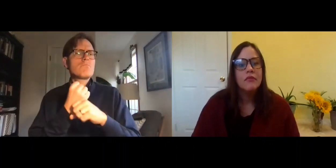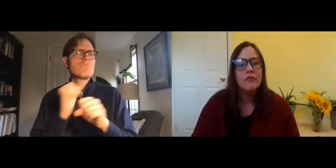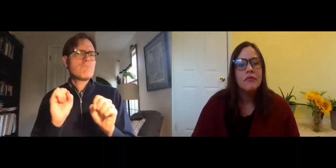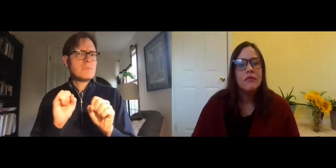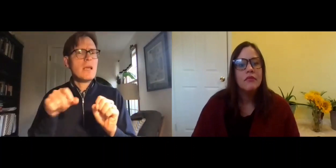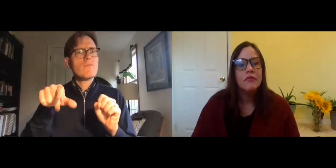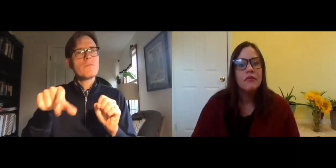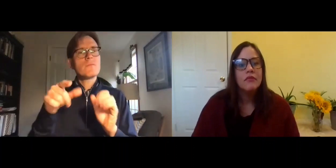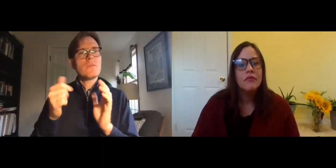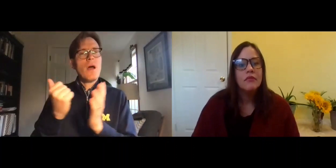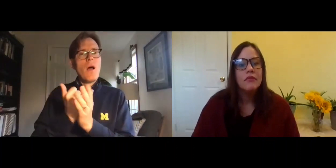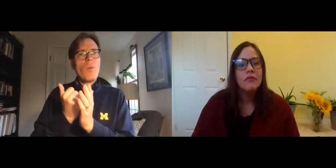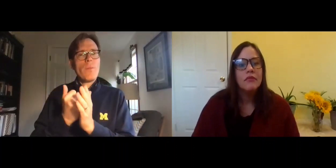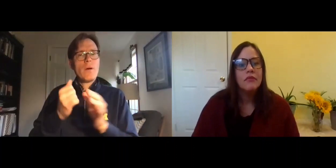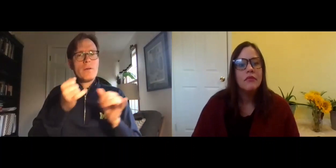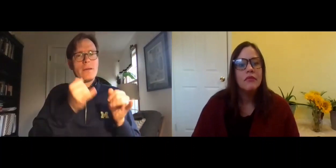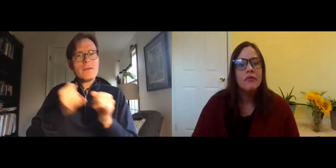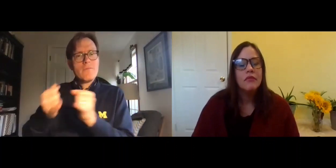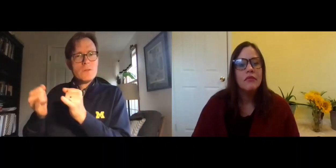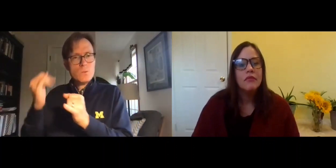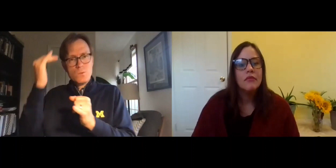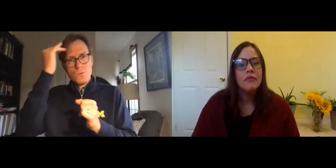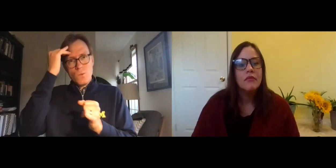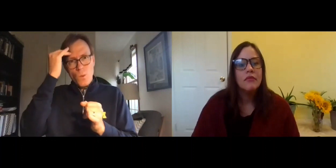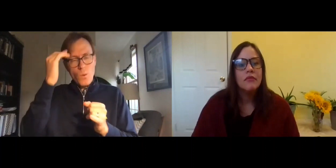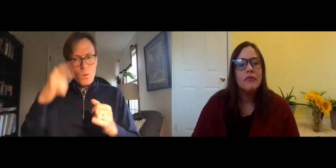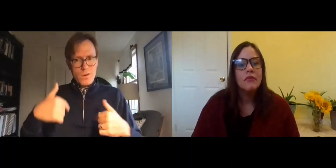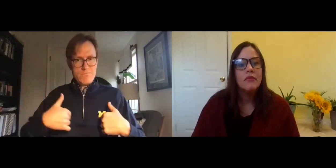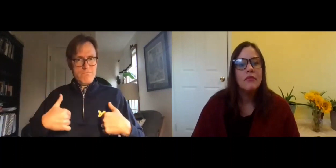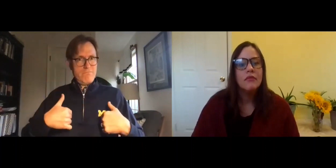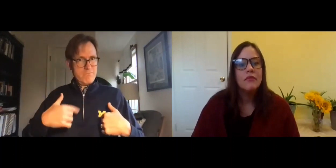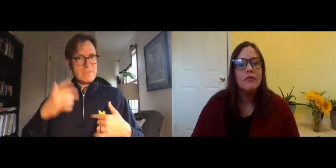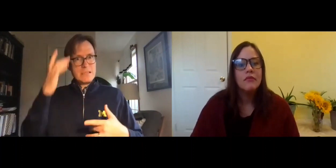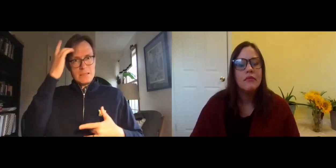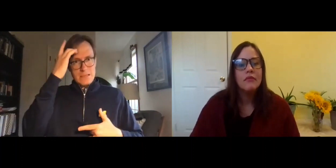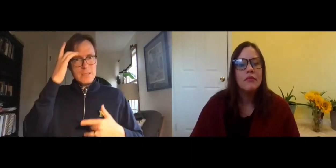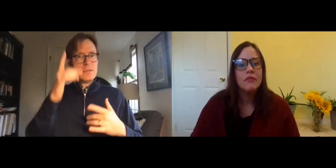to develop on somebody; it's a safe window of time for individuals to know if they've